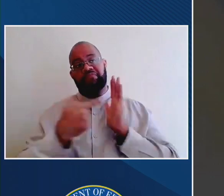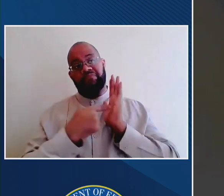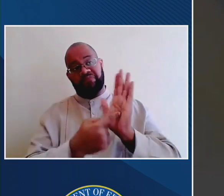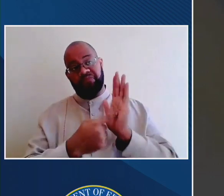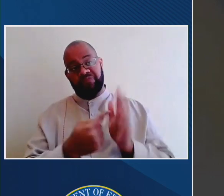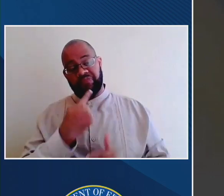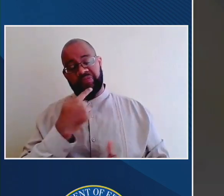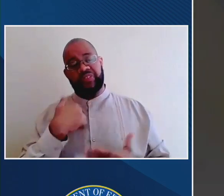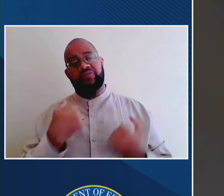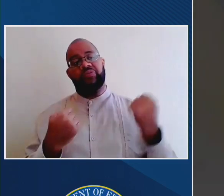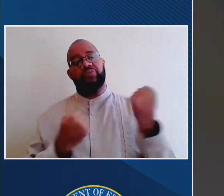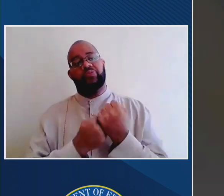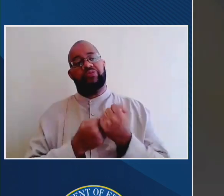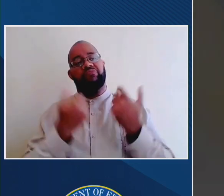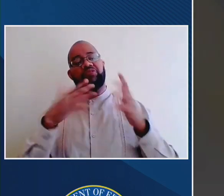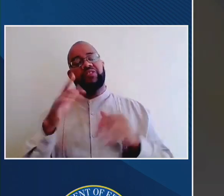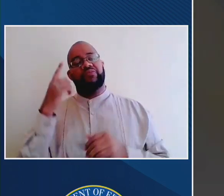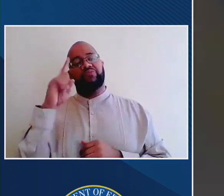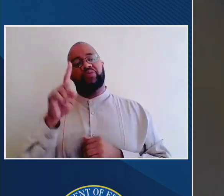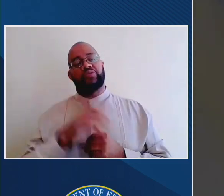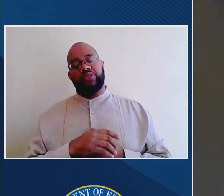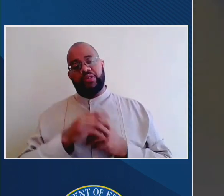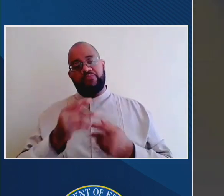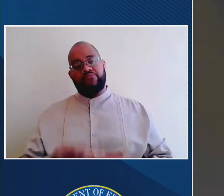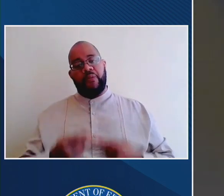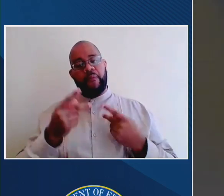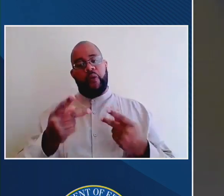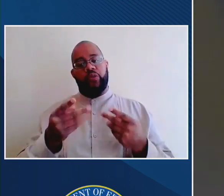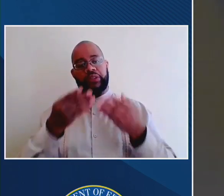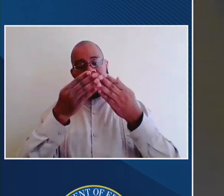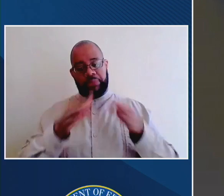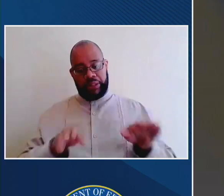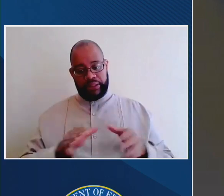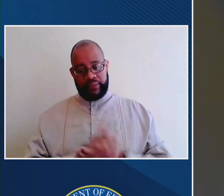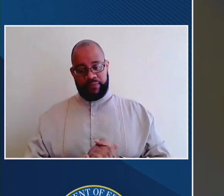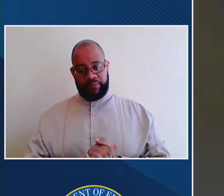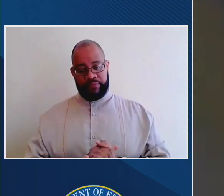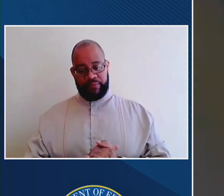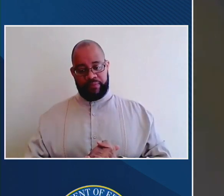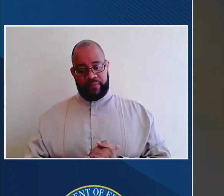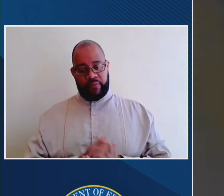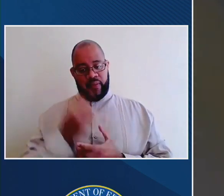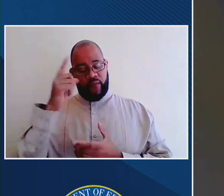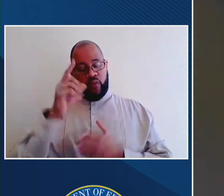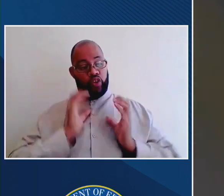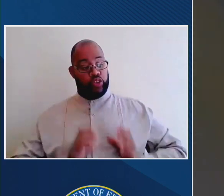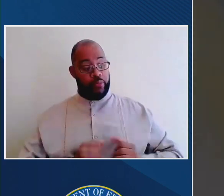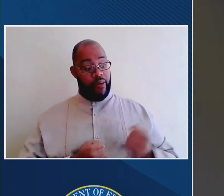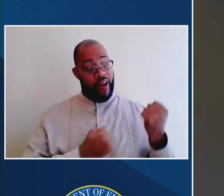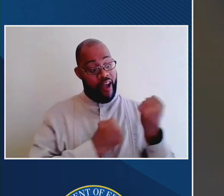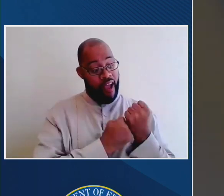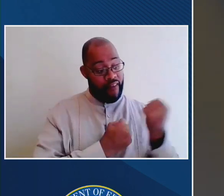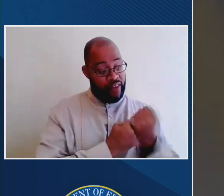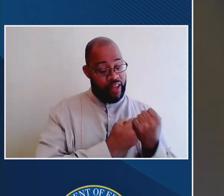of the proposed split for consumer advocates and civil rights.